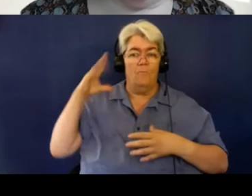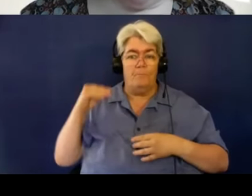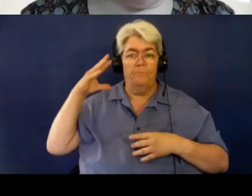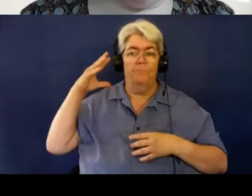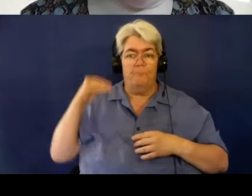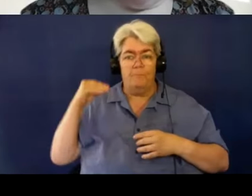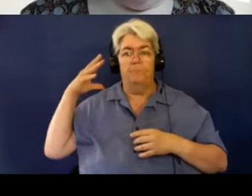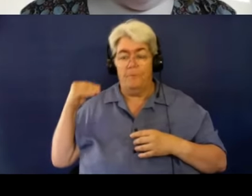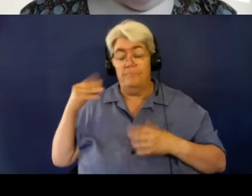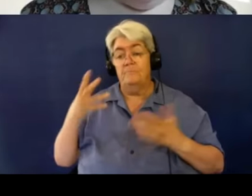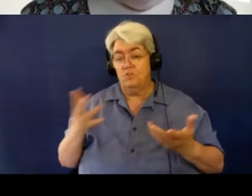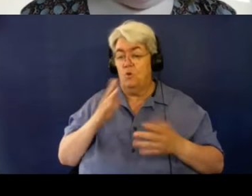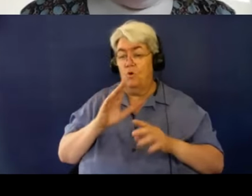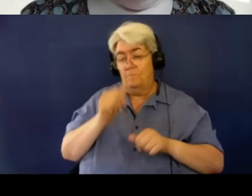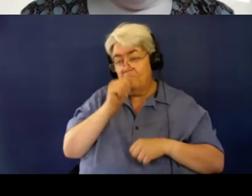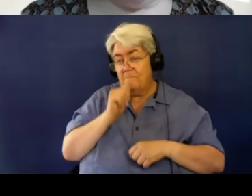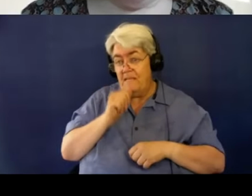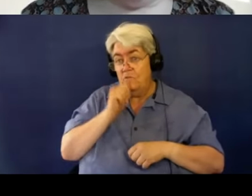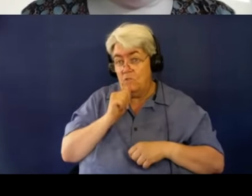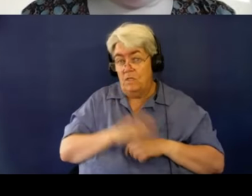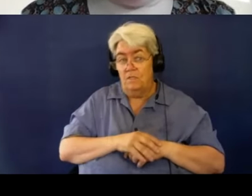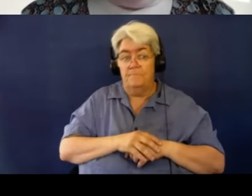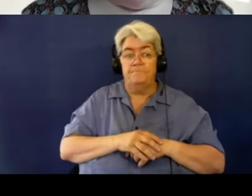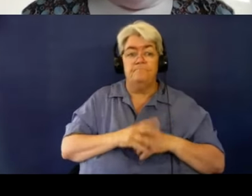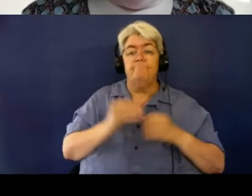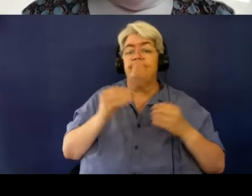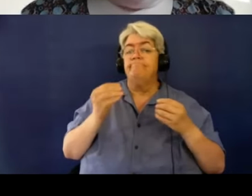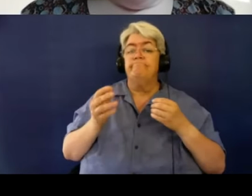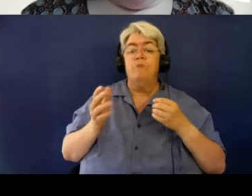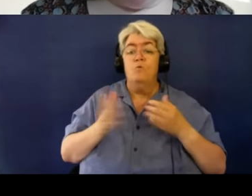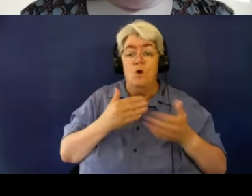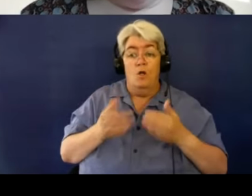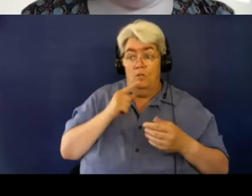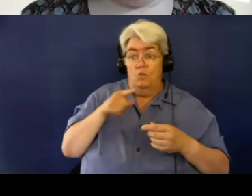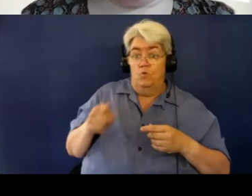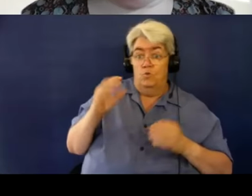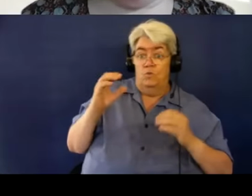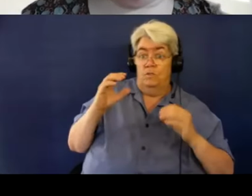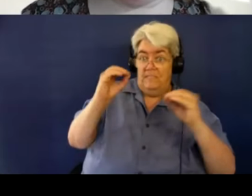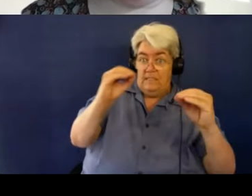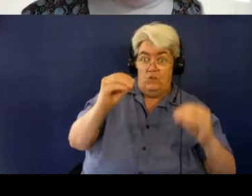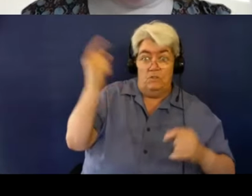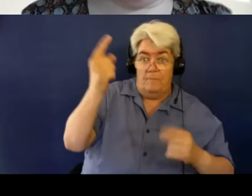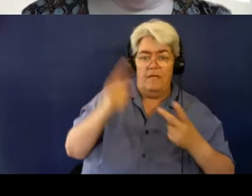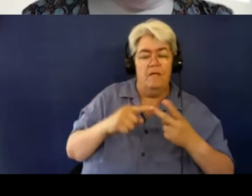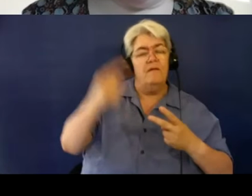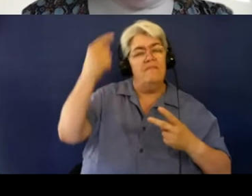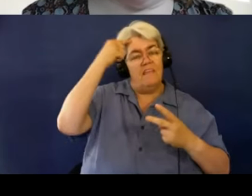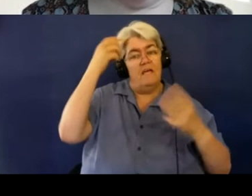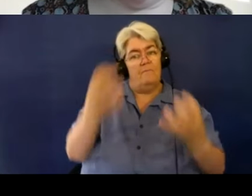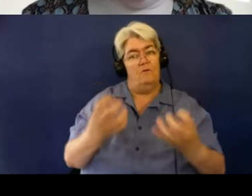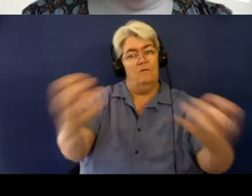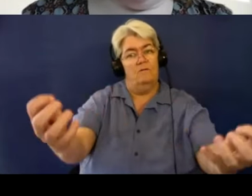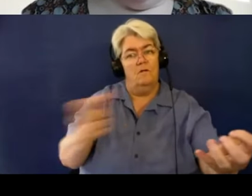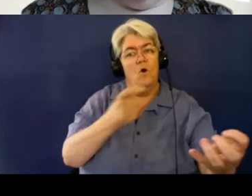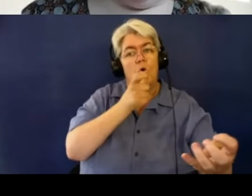Regardless of your content, you should be thinking about the communities most likely to be impacted.